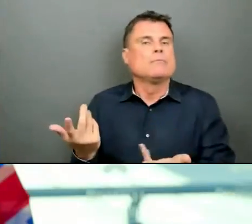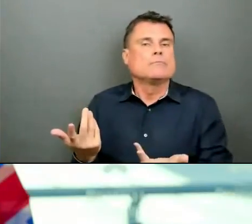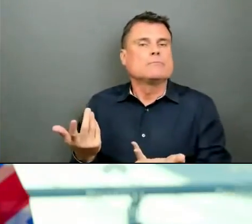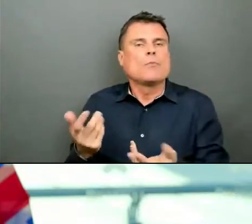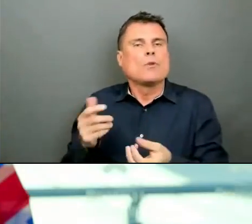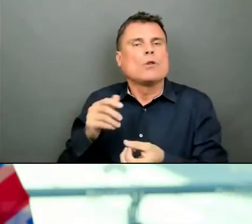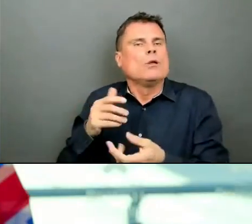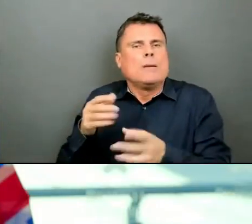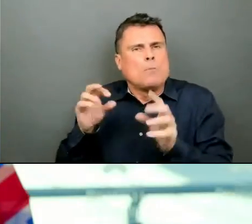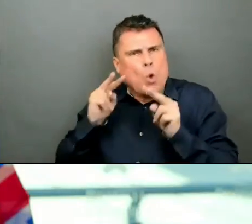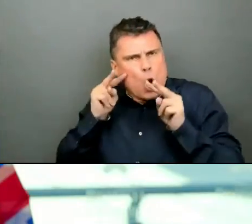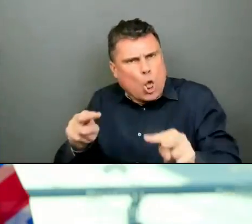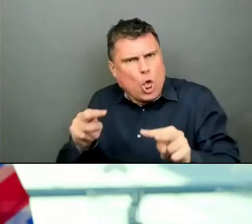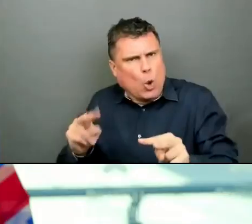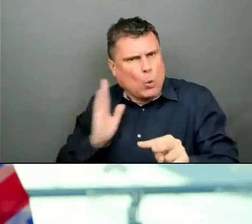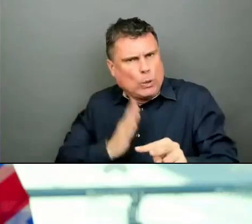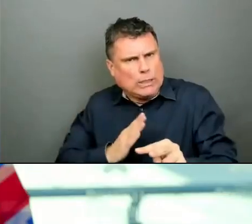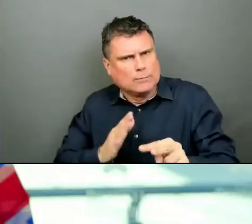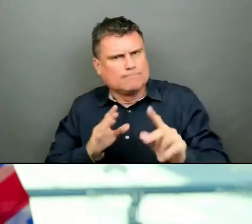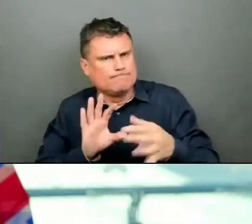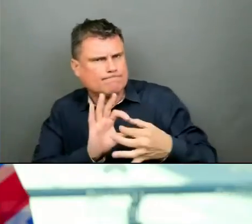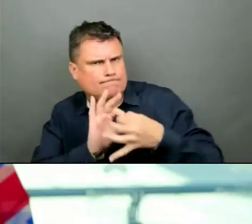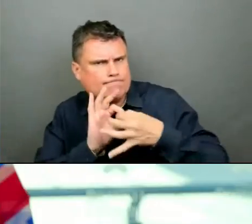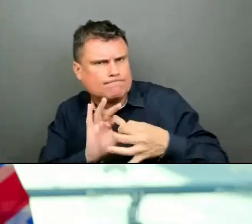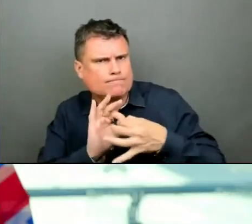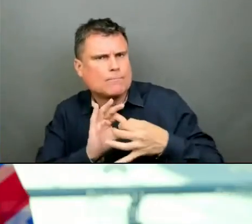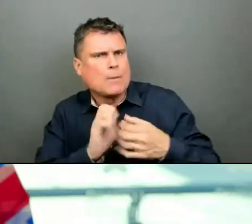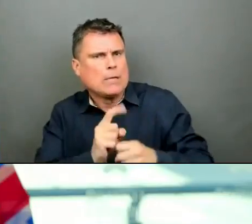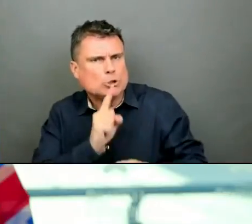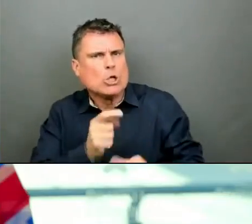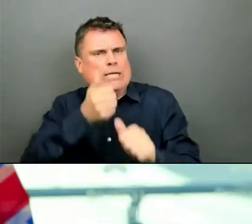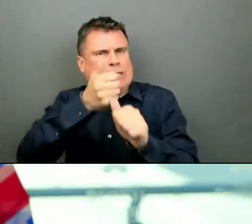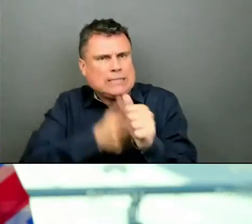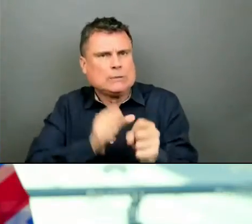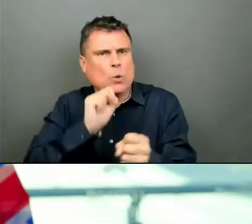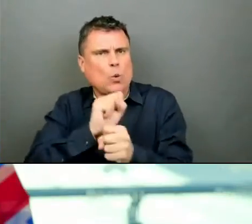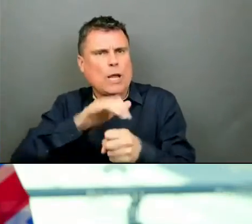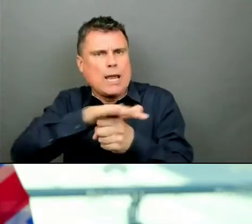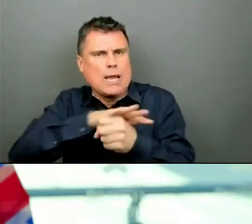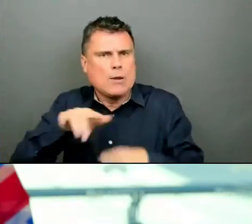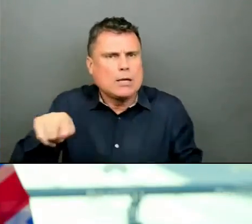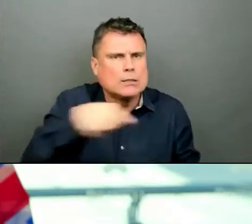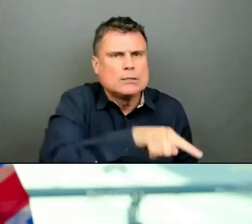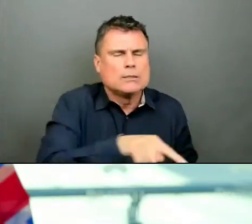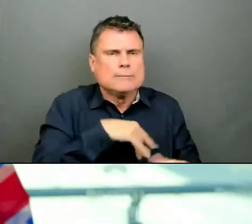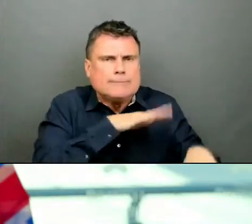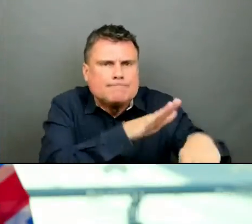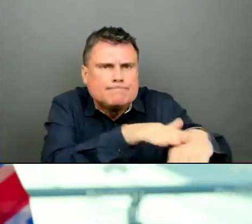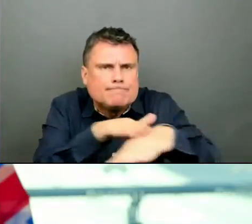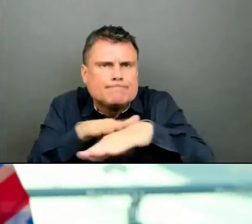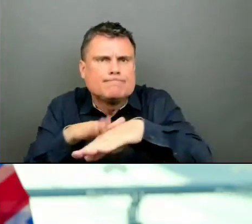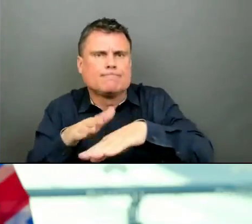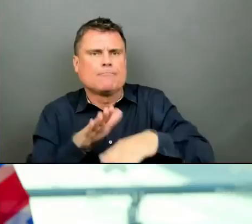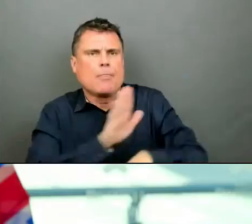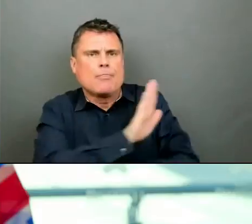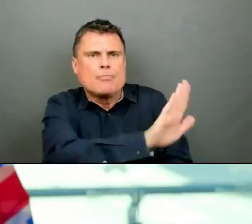make sure we work with each workplace to provide advice around the COVID safety plans and where transmission events are happening.